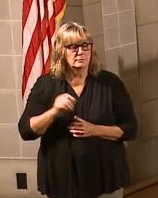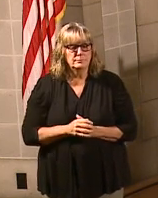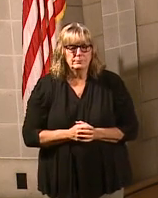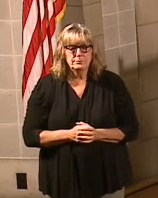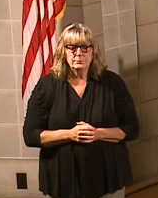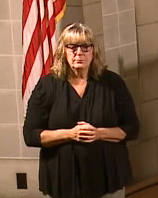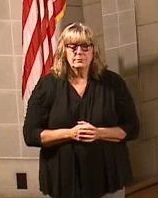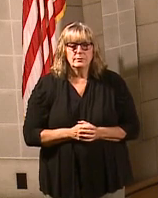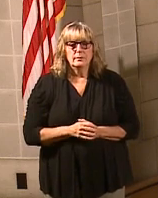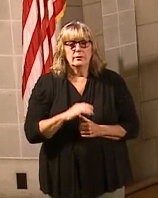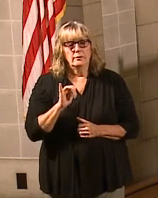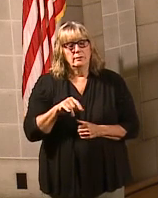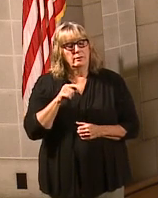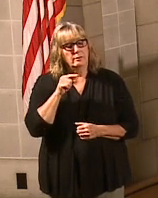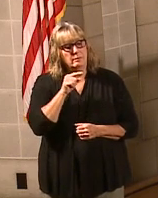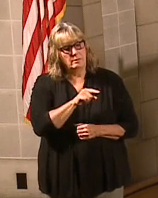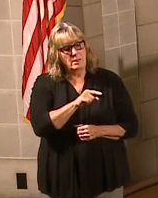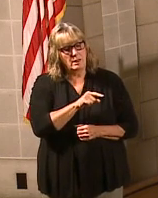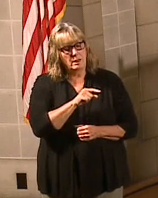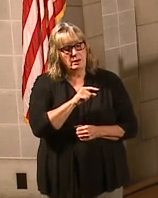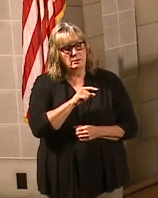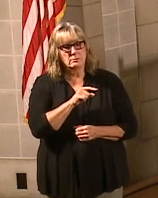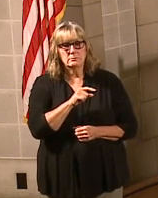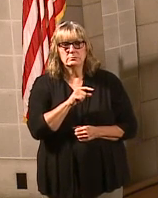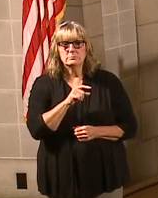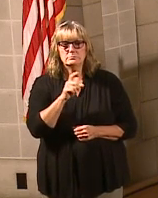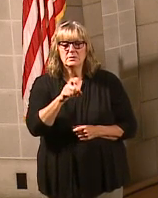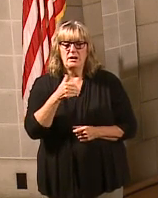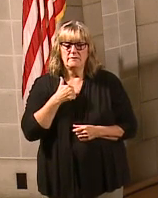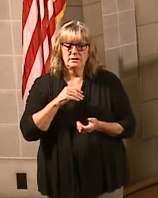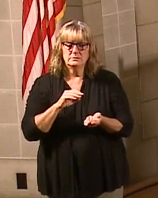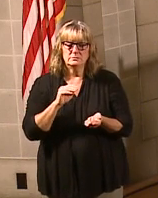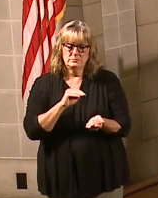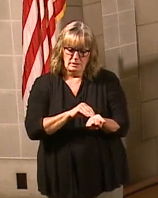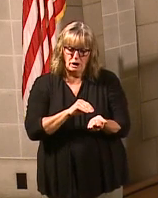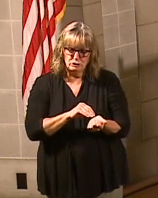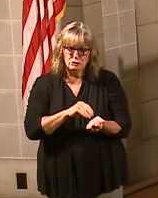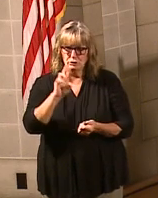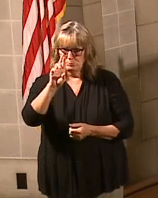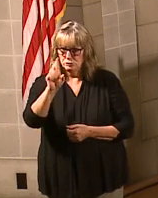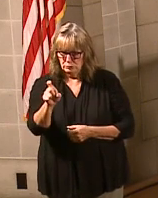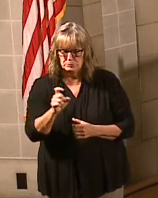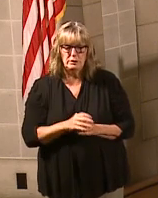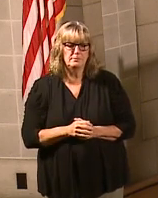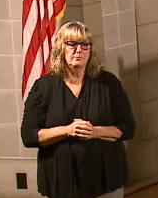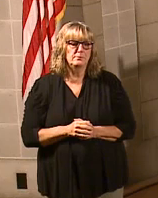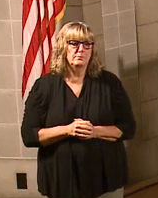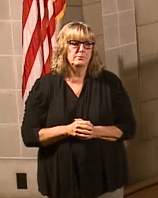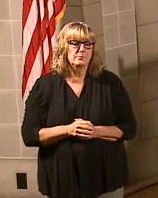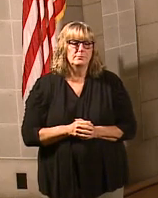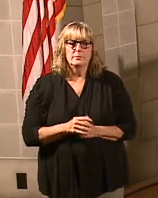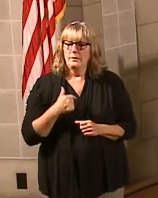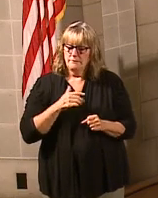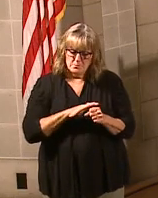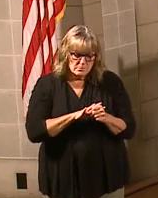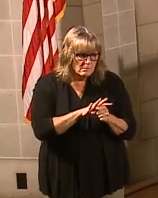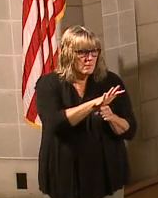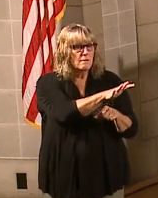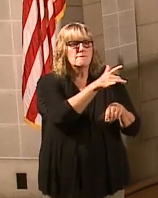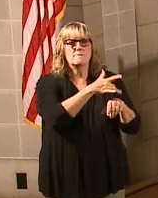MONOCLONAL ANTIBODY TREATMENT. NOW, THERE'S A NUMBER OF NAMES IT HAS GONE UNDER AND I'M GOING TO LET DR. ANTONE TALK ABOUT THIS.